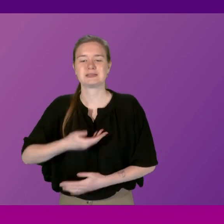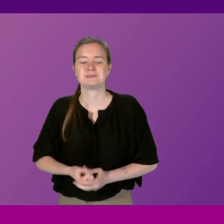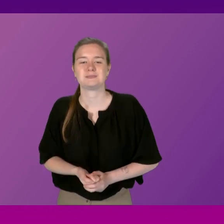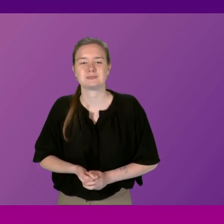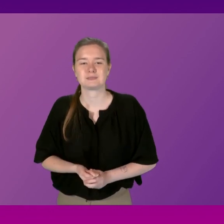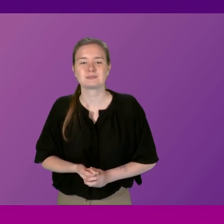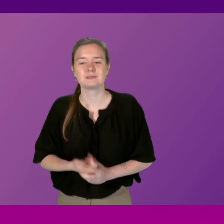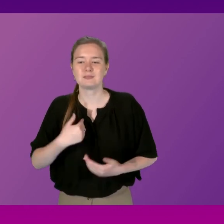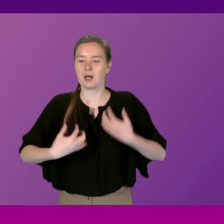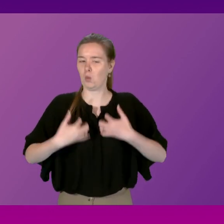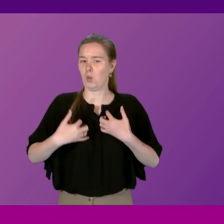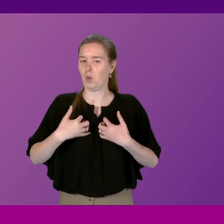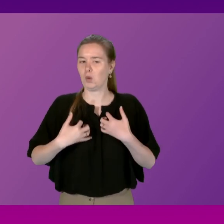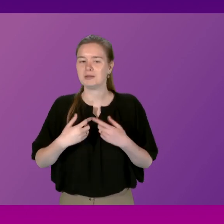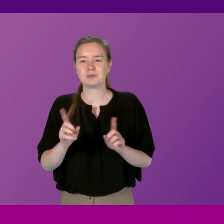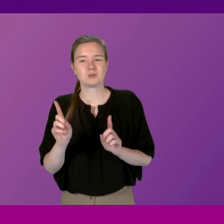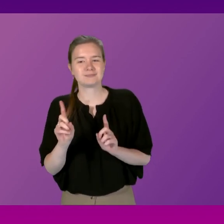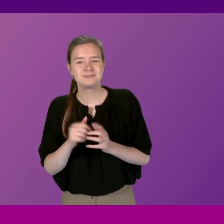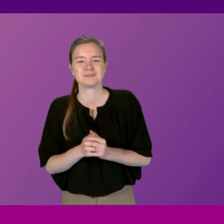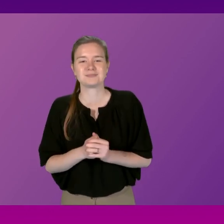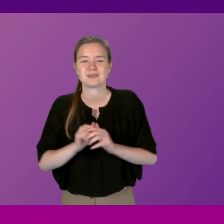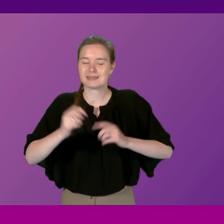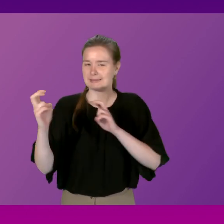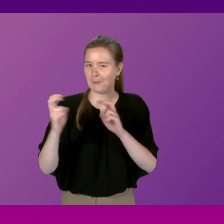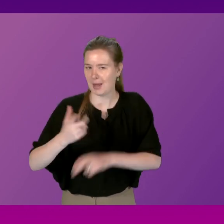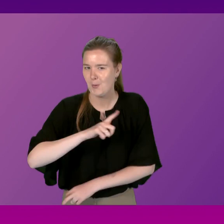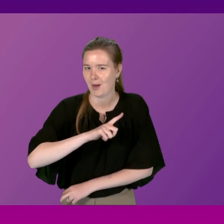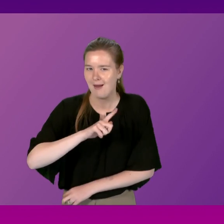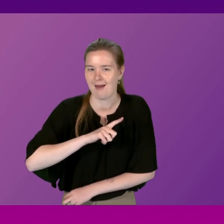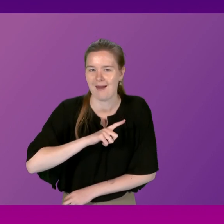I am really looking forward to today’s debate, because I know that there are people in every